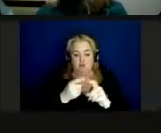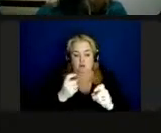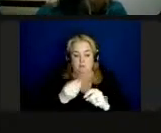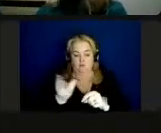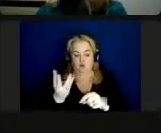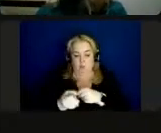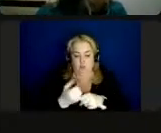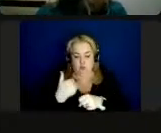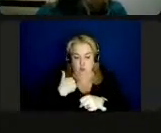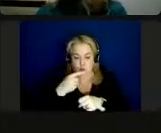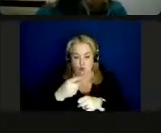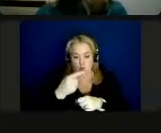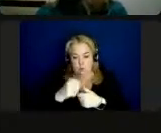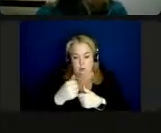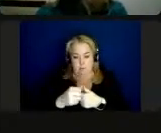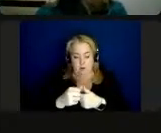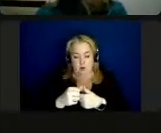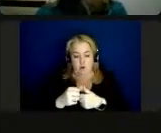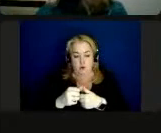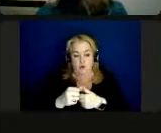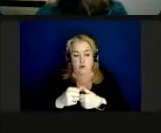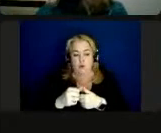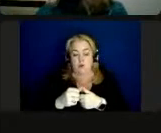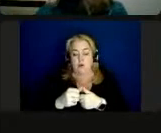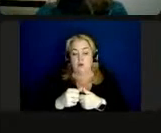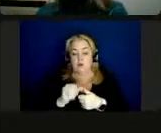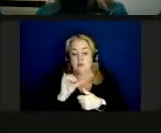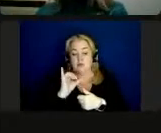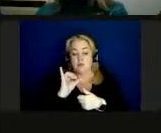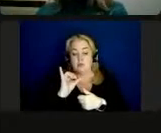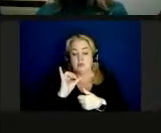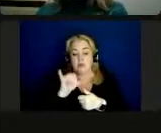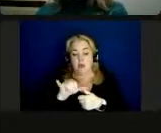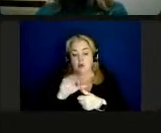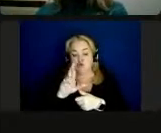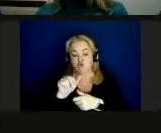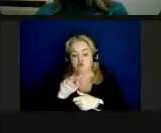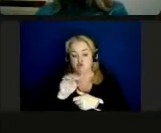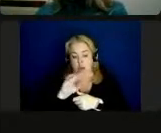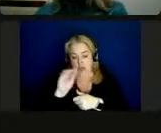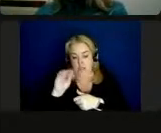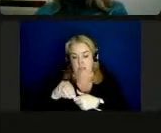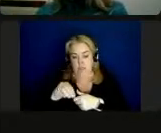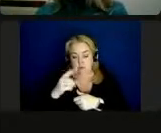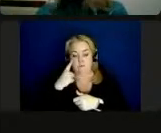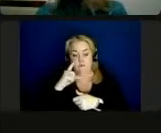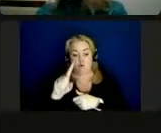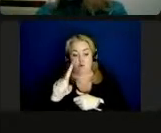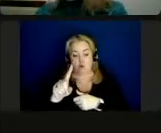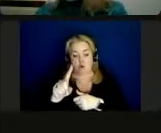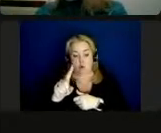LITTLE BIT AND